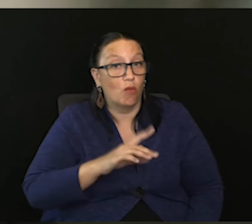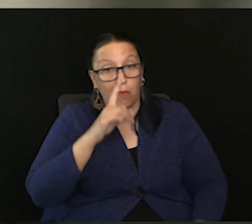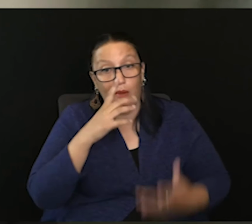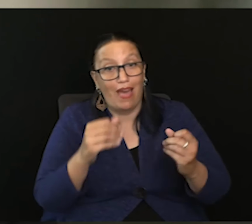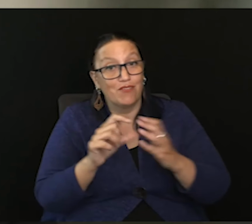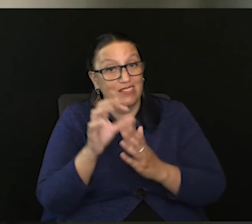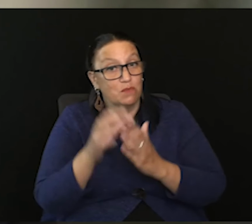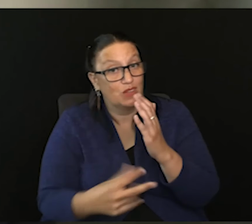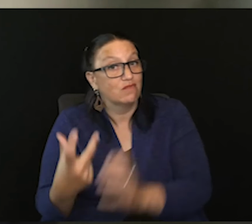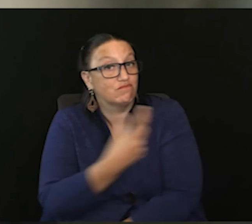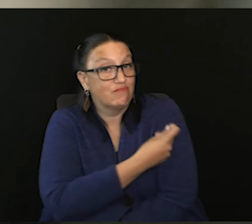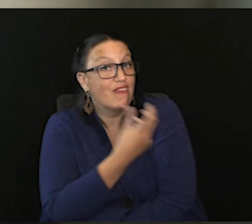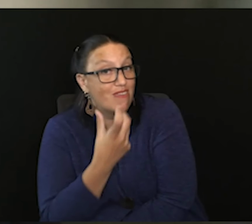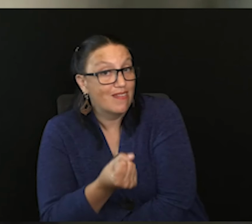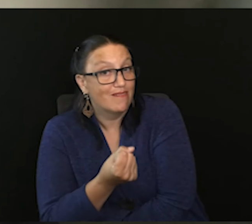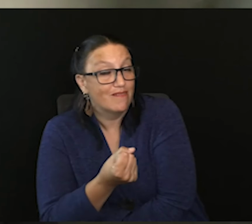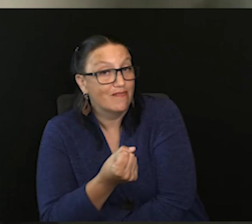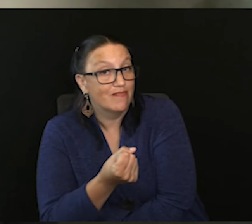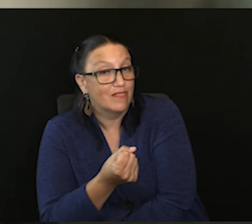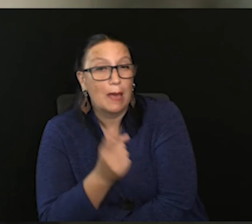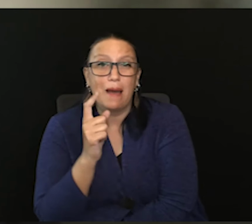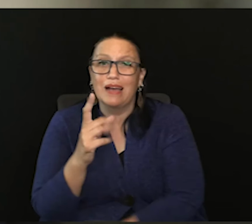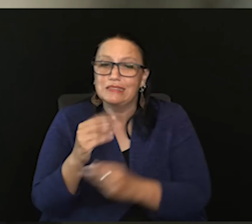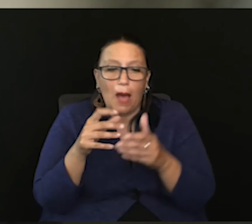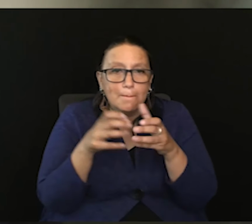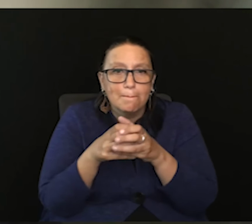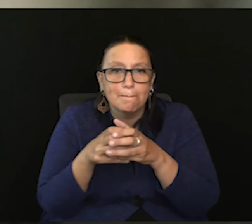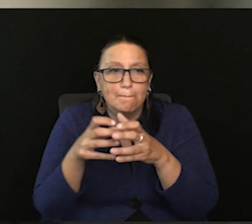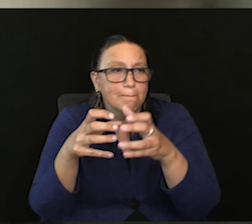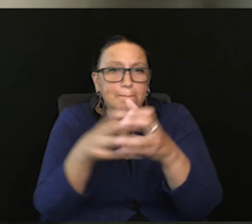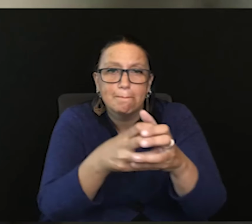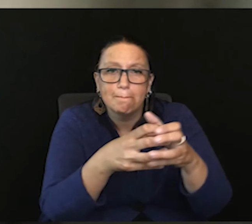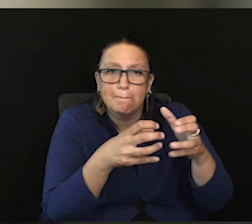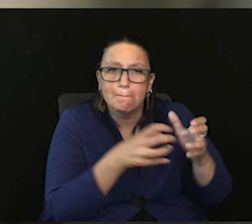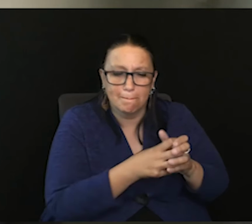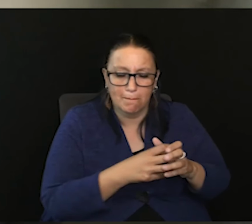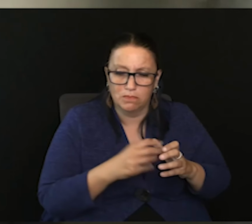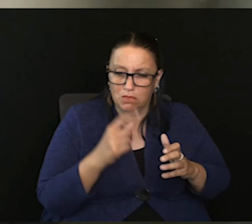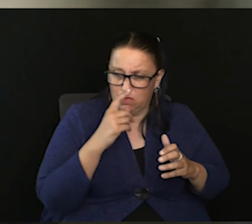But there are those and you can have clusters where there is a view that